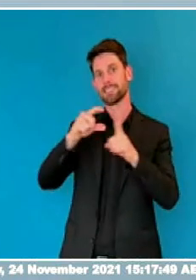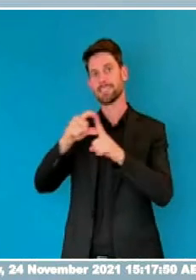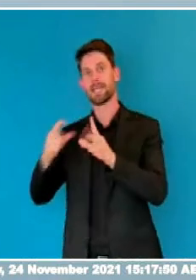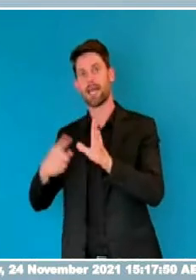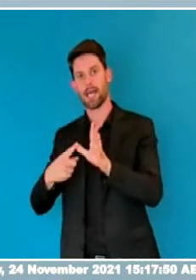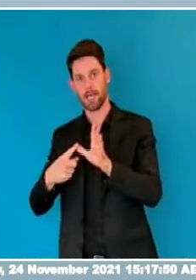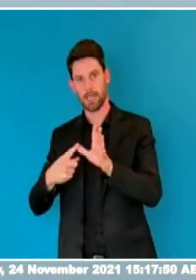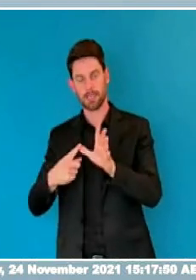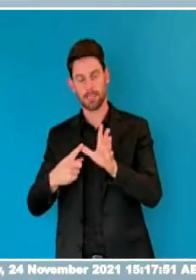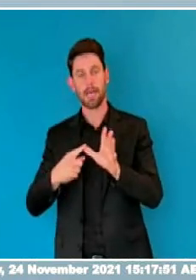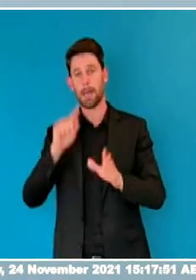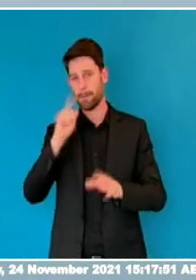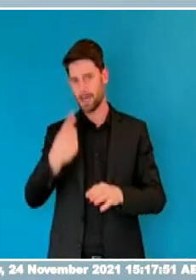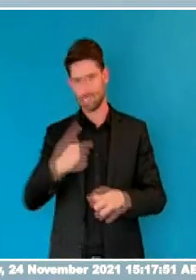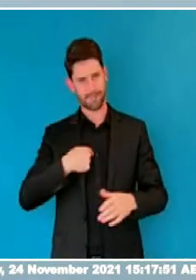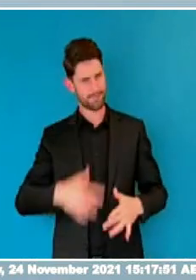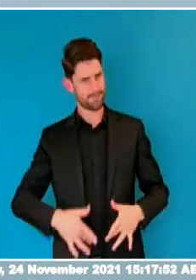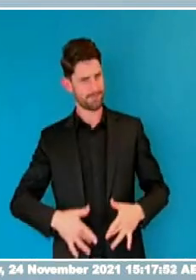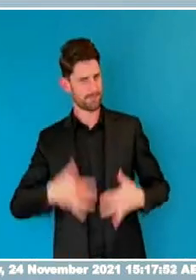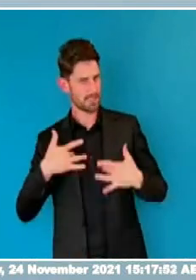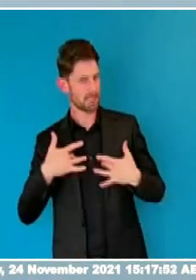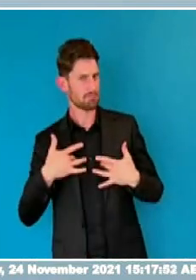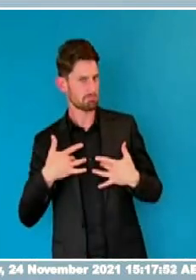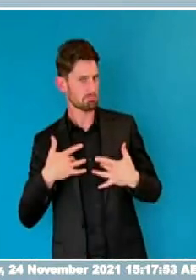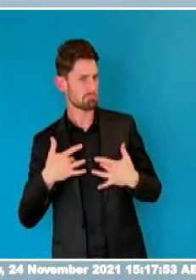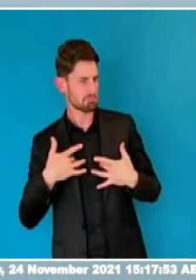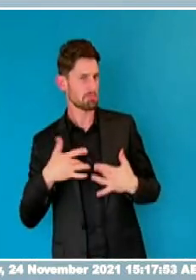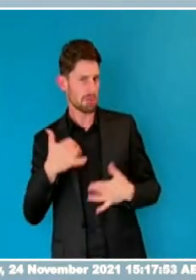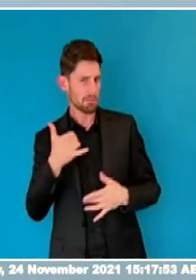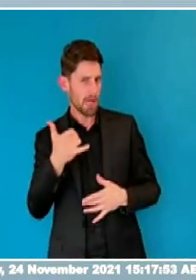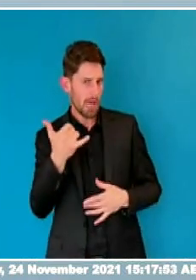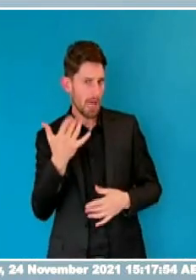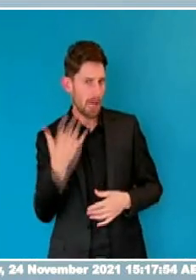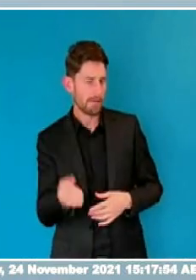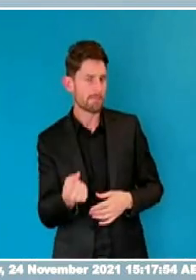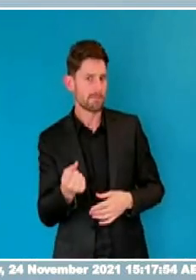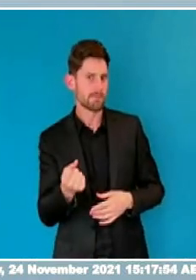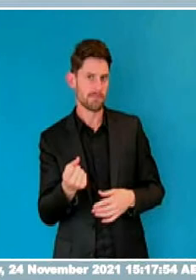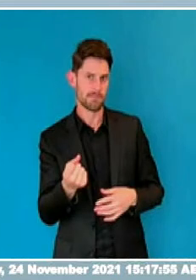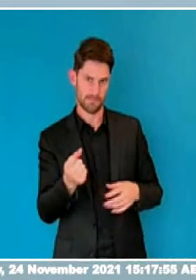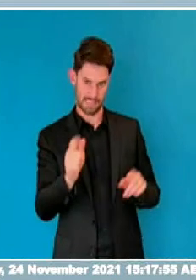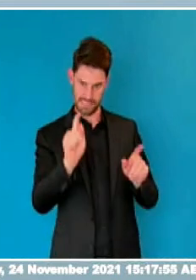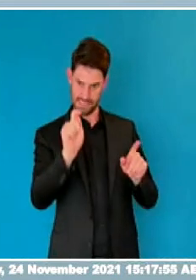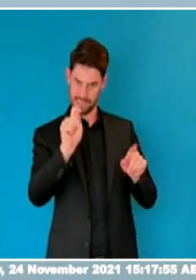expect that there will be some --- if not --- a significant crossover between what you